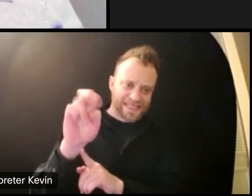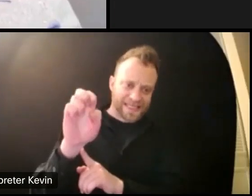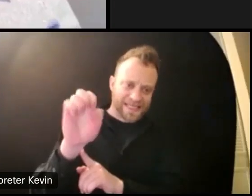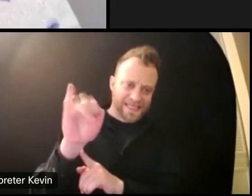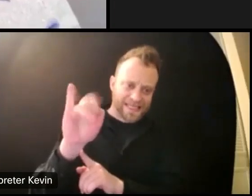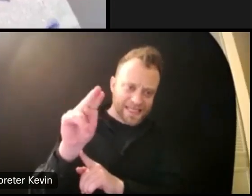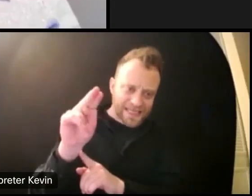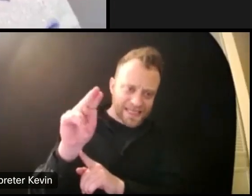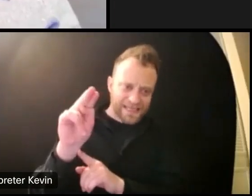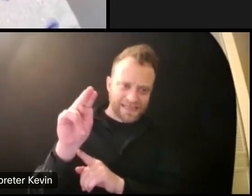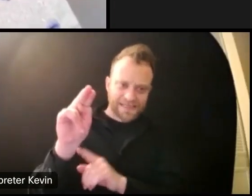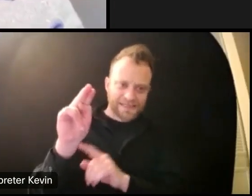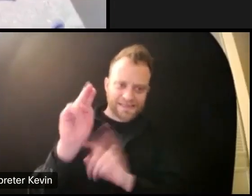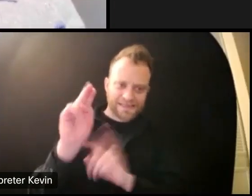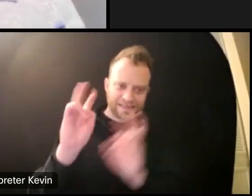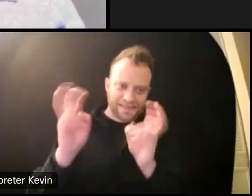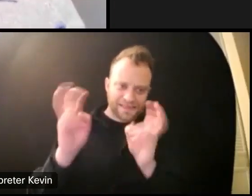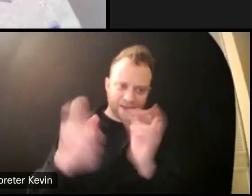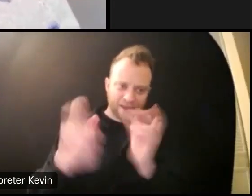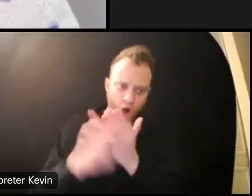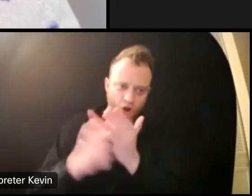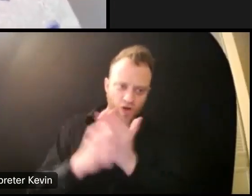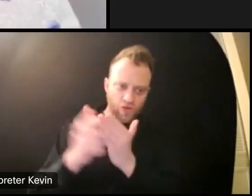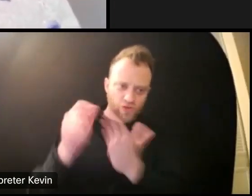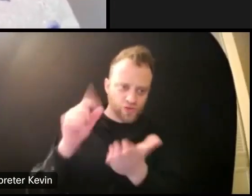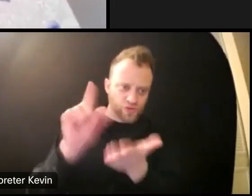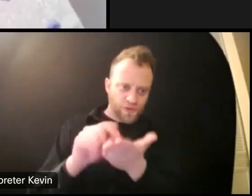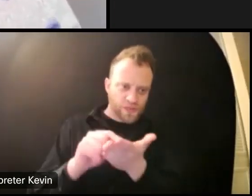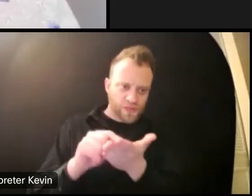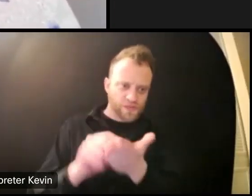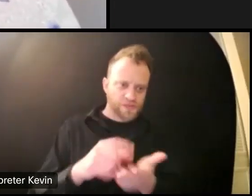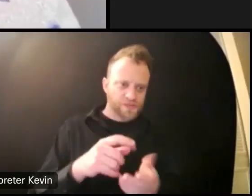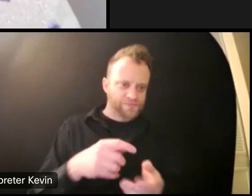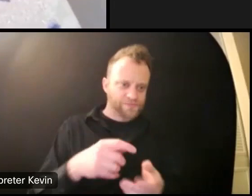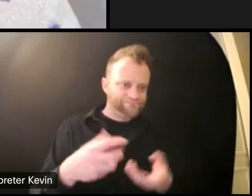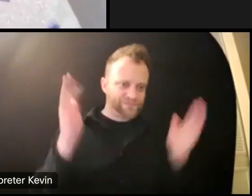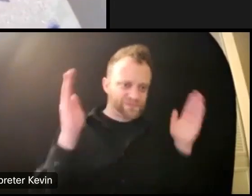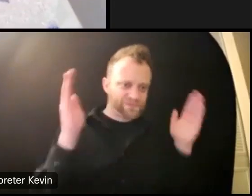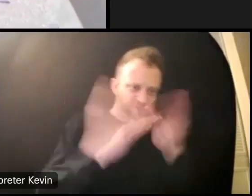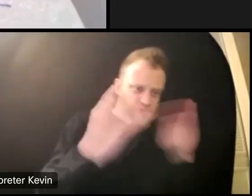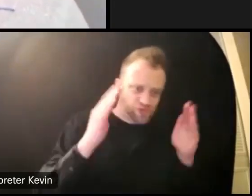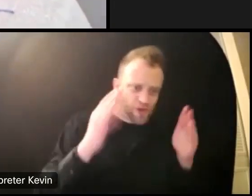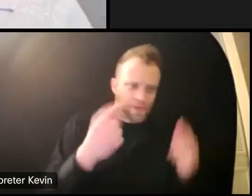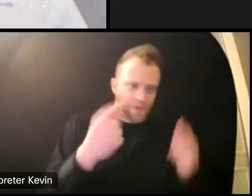here in the city. Just be transparent and just be open with your documents. I wanted to mention